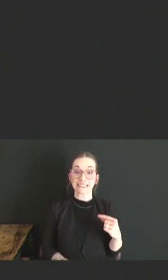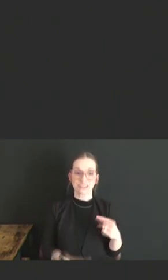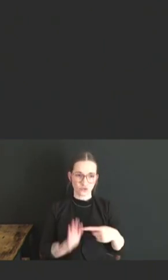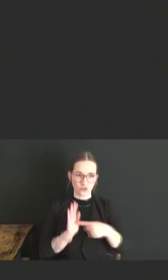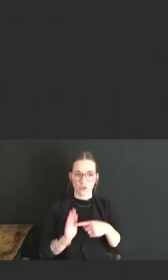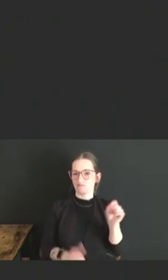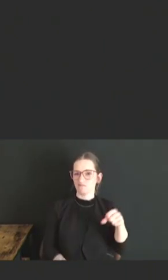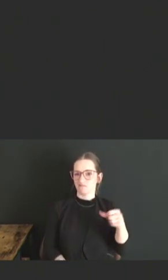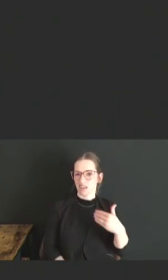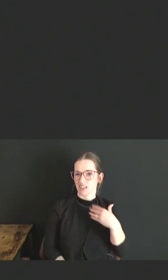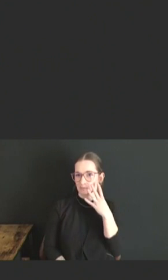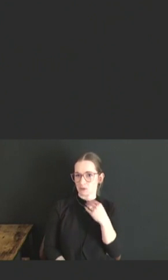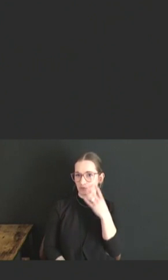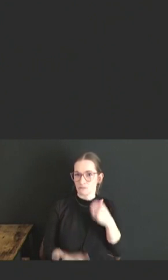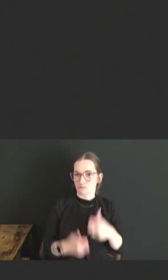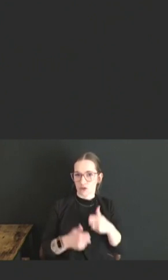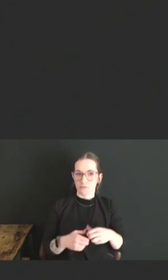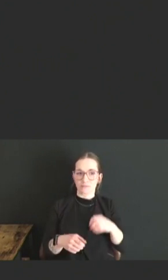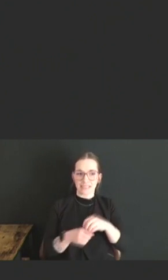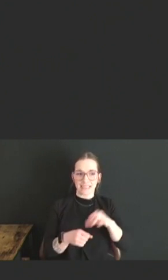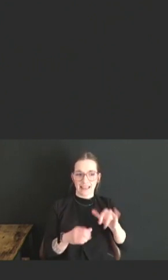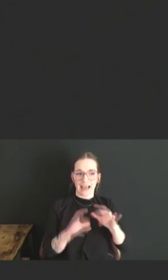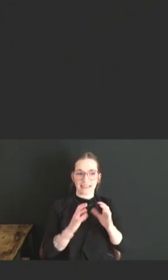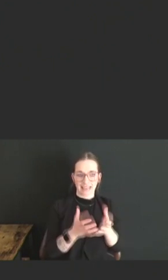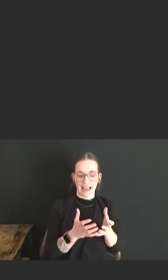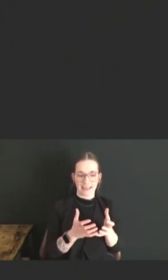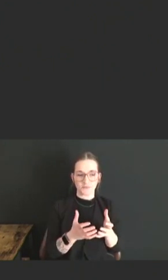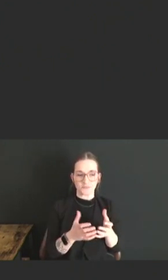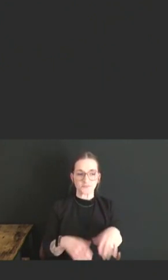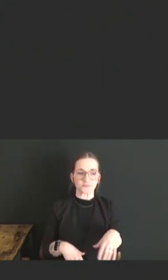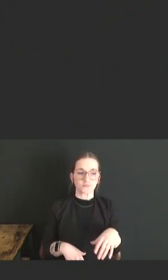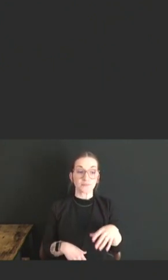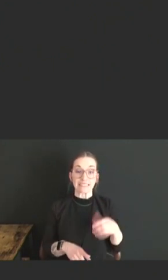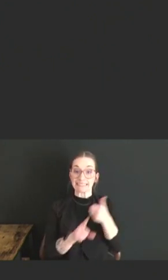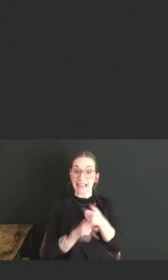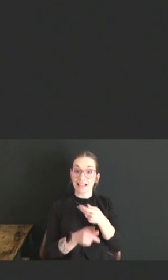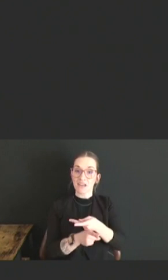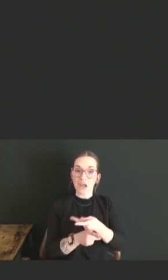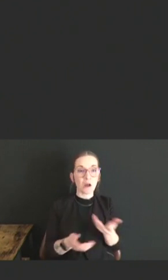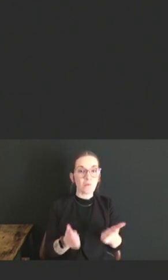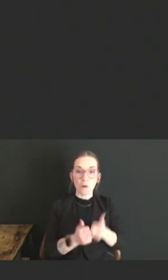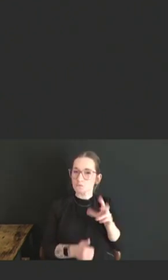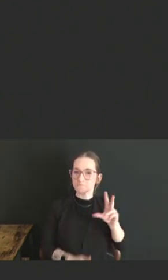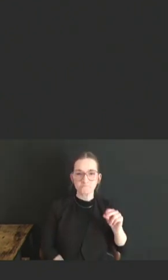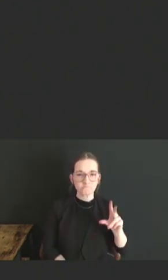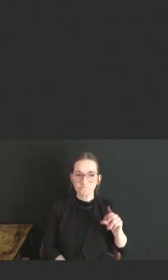or ability to perform usual activities, although about a third reported problems with experiencing